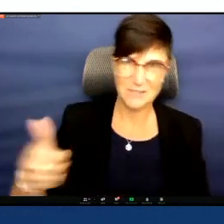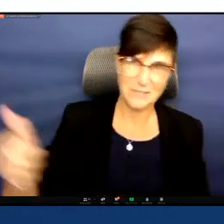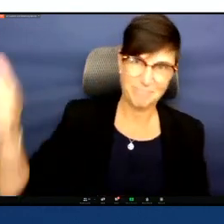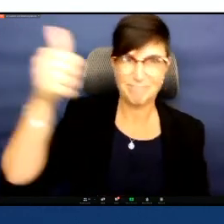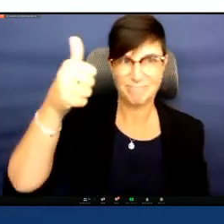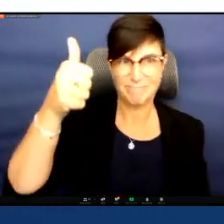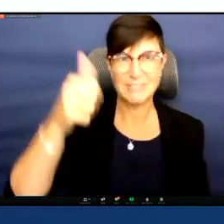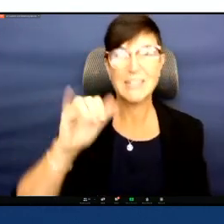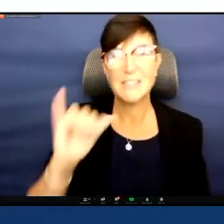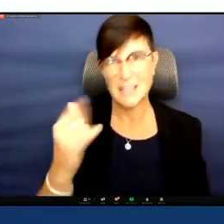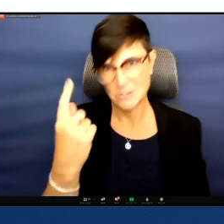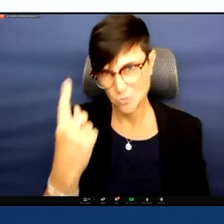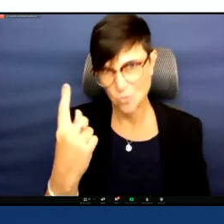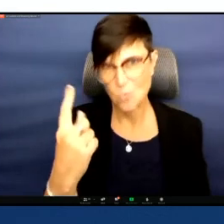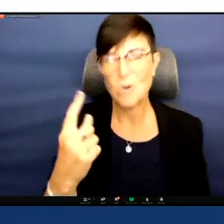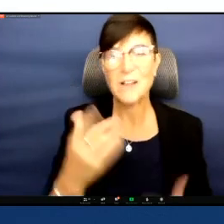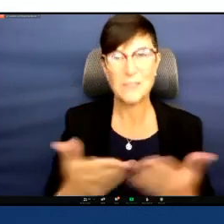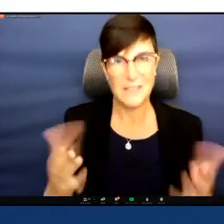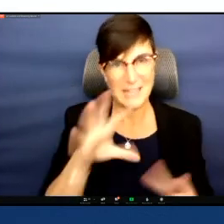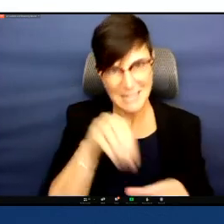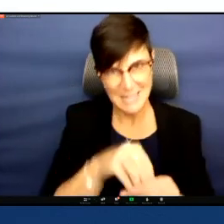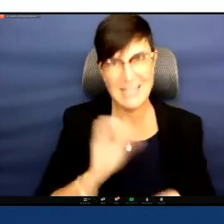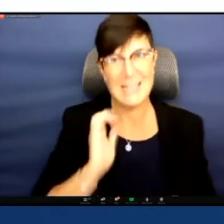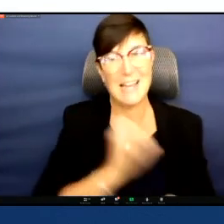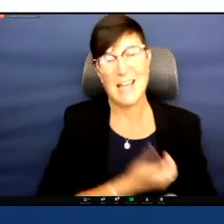that's spelled out in the county charter.